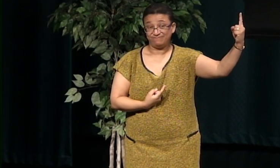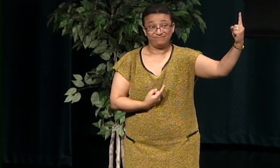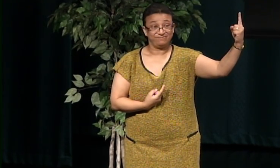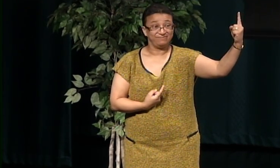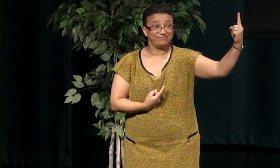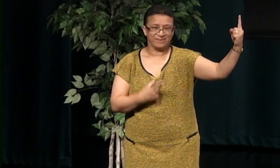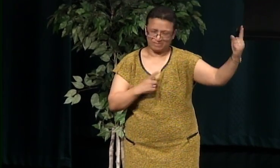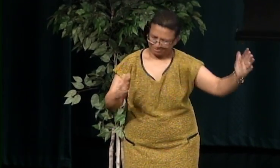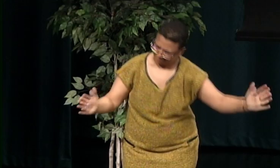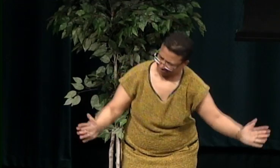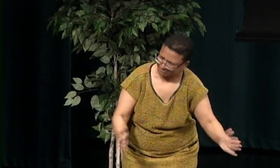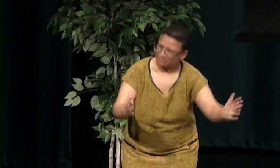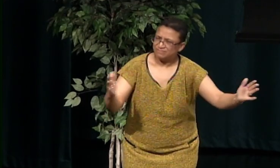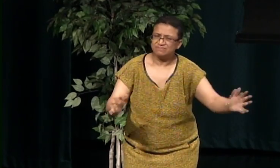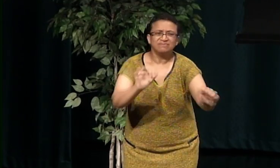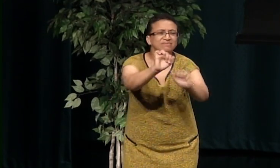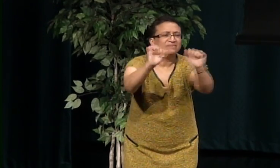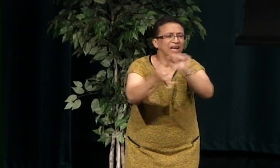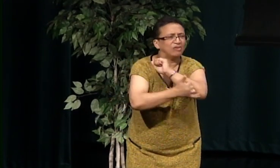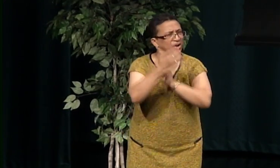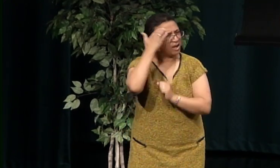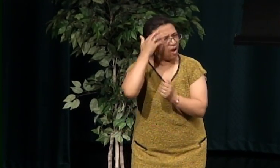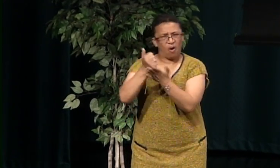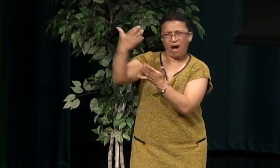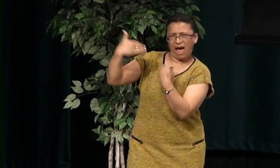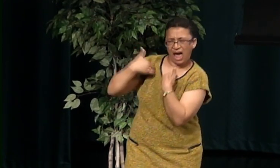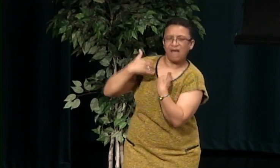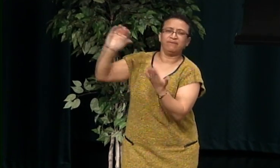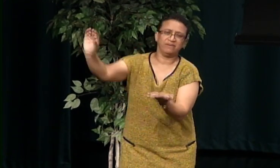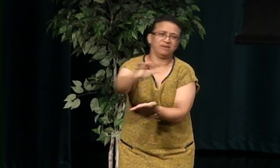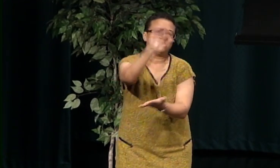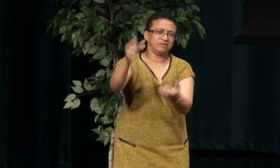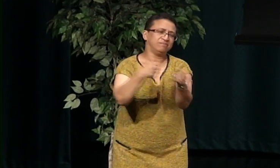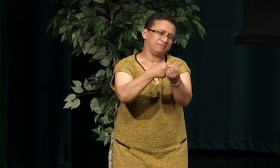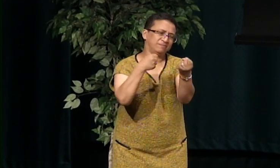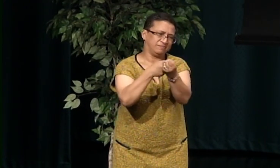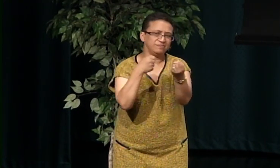at this time. So we are really looking toward other countries